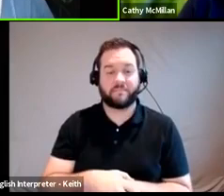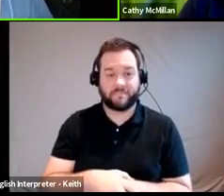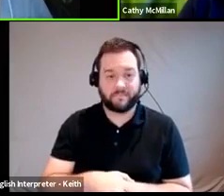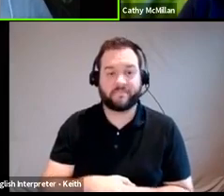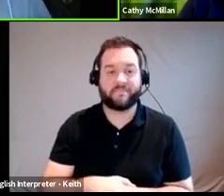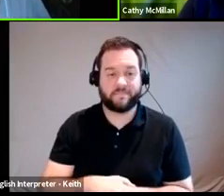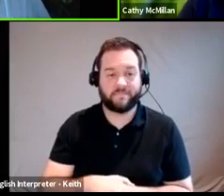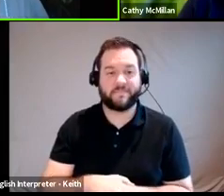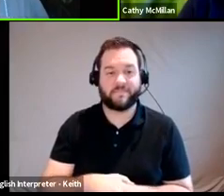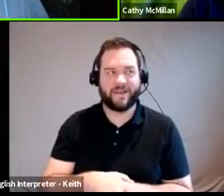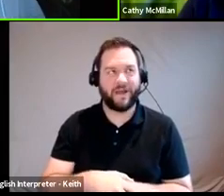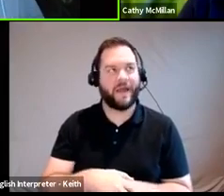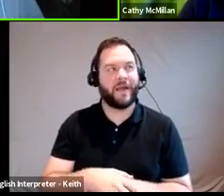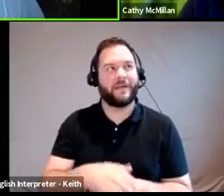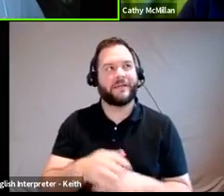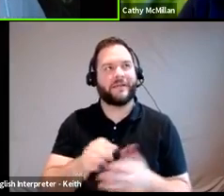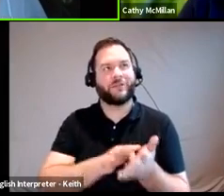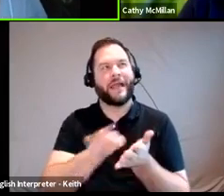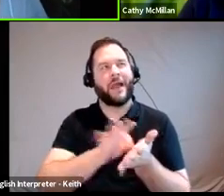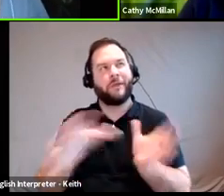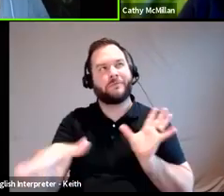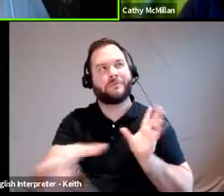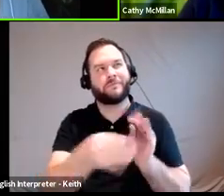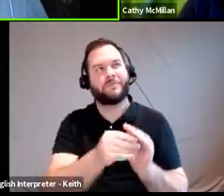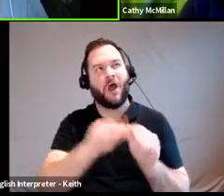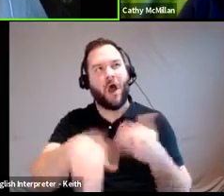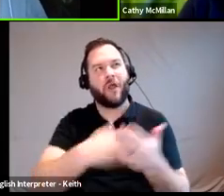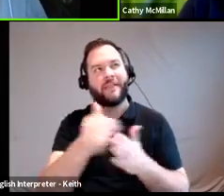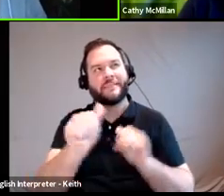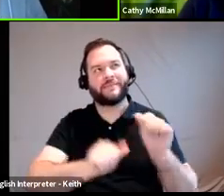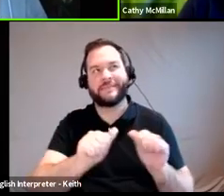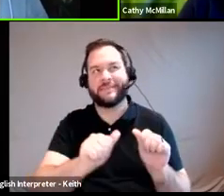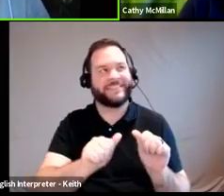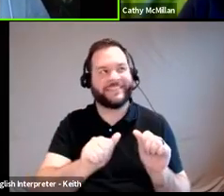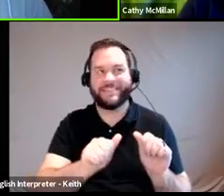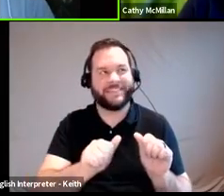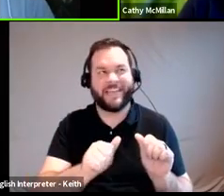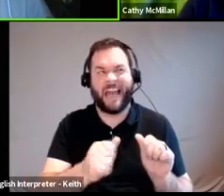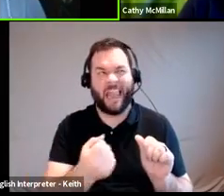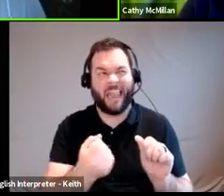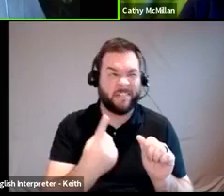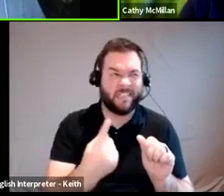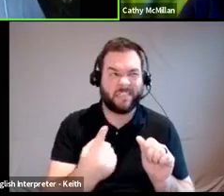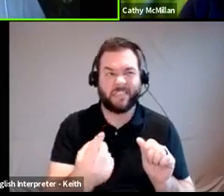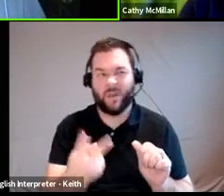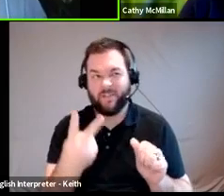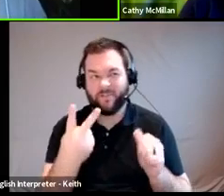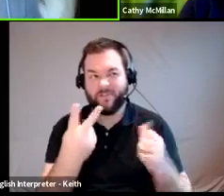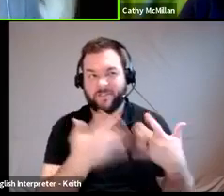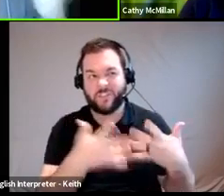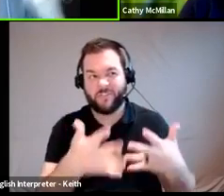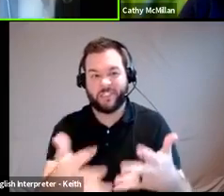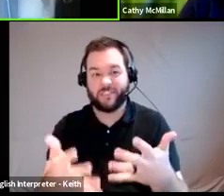And so. I was trying I was trying to count all the assessments we've done for for both kids and I honestly couldn't tell you I think we're at couldn't tell you I think we're